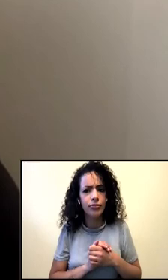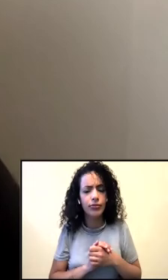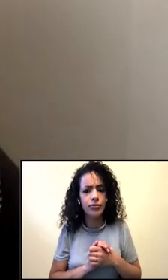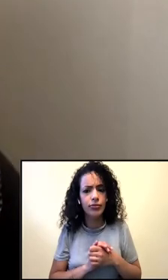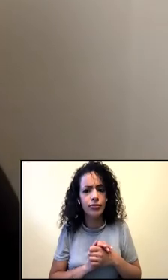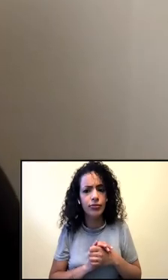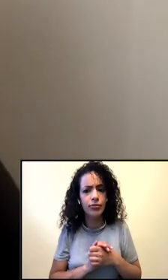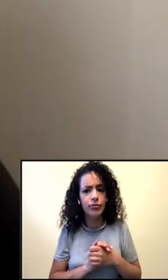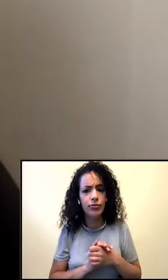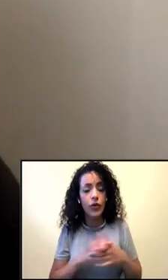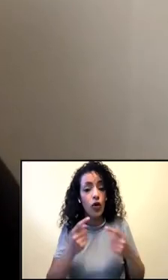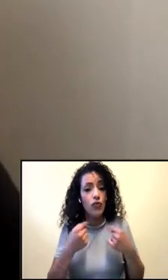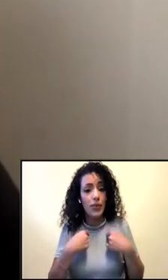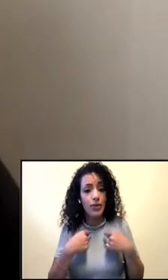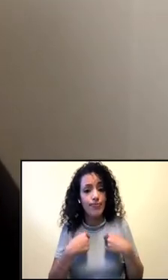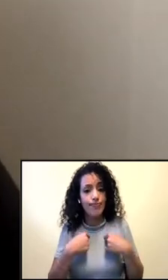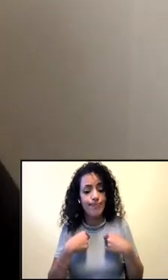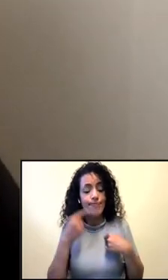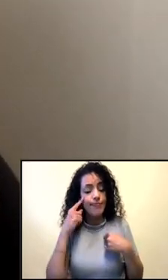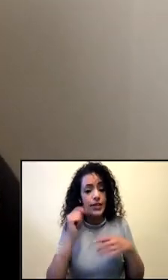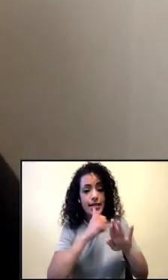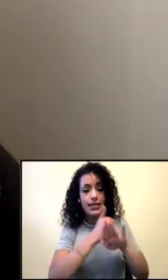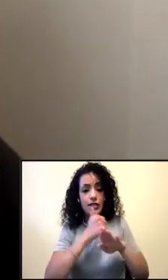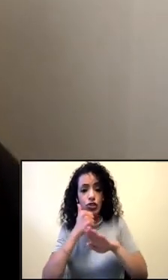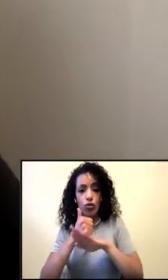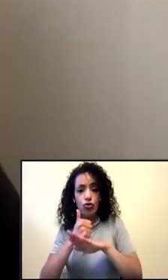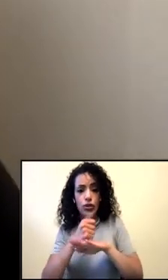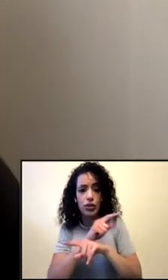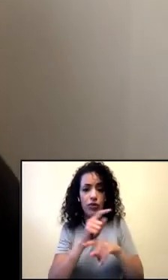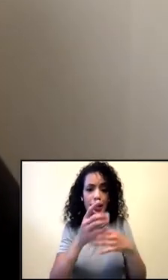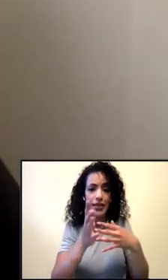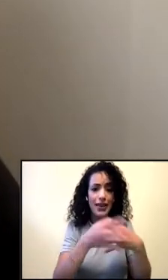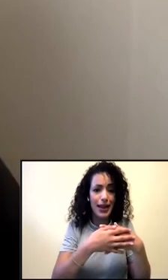for me because these institutions are gatekeeping knowledge and because I think